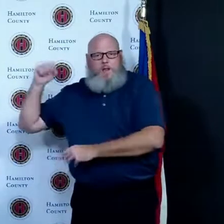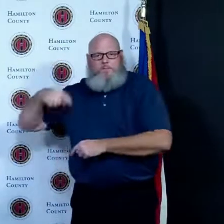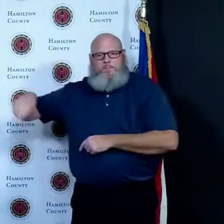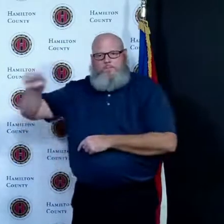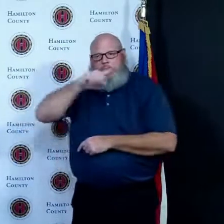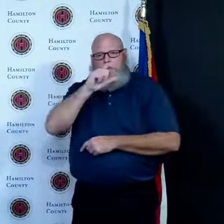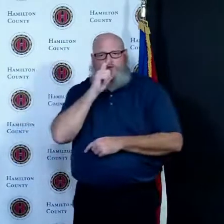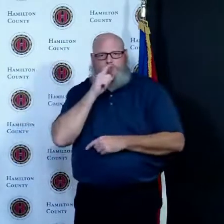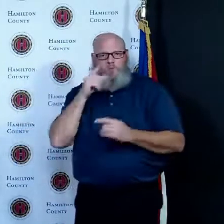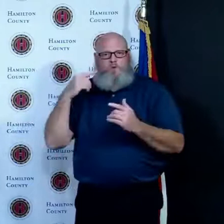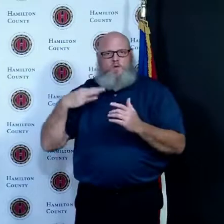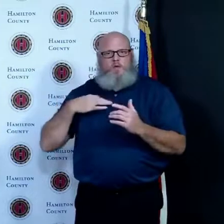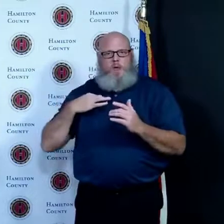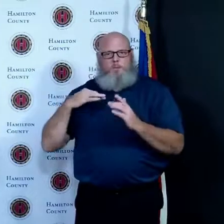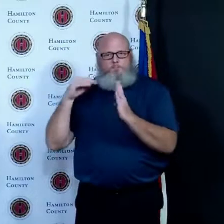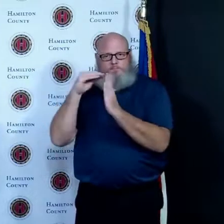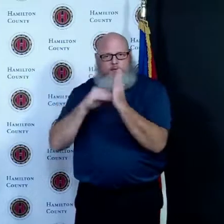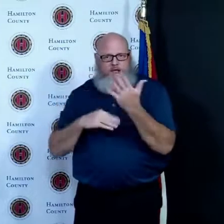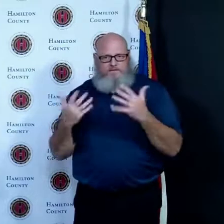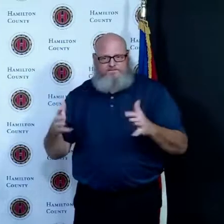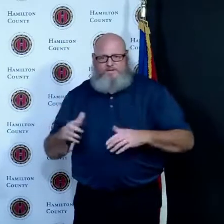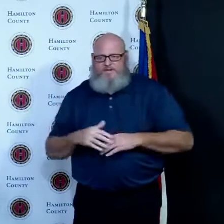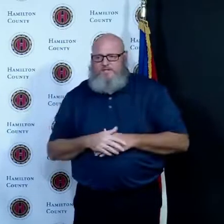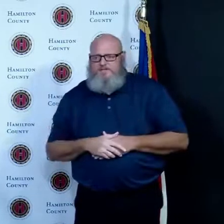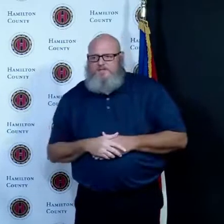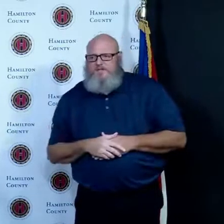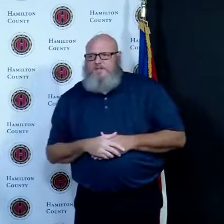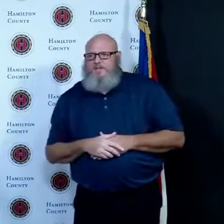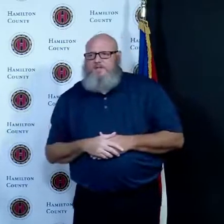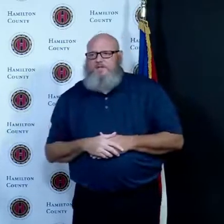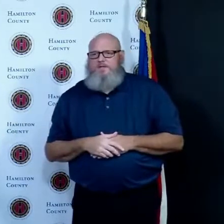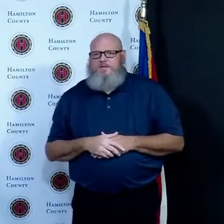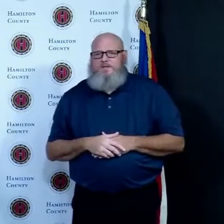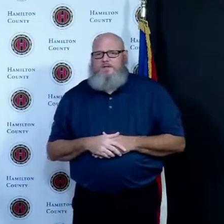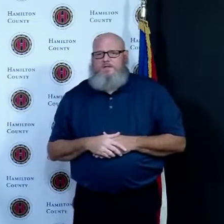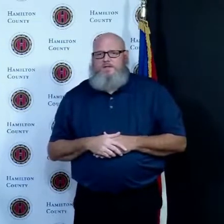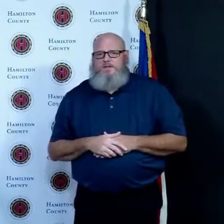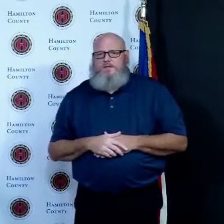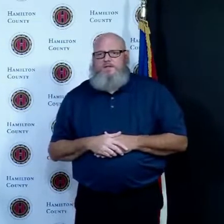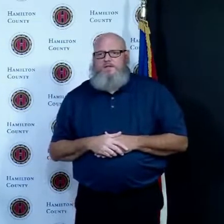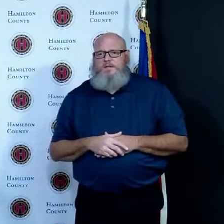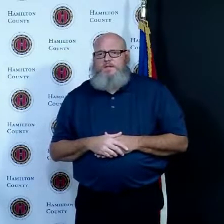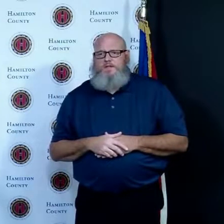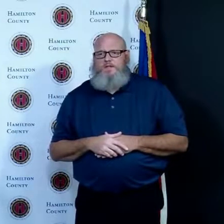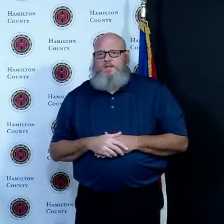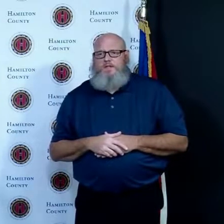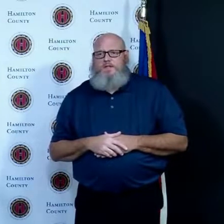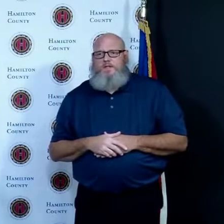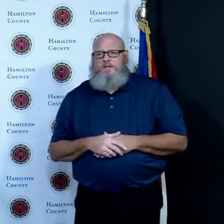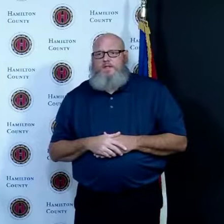with sort of distributing vaccine and secondly from those lessons what characteristics of this